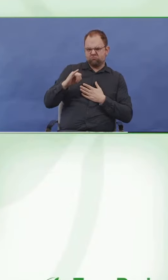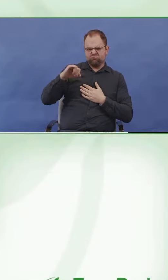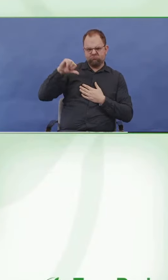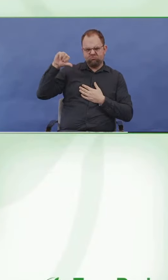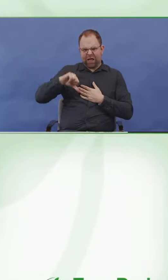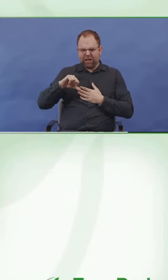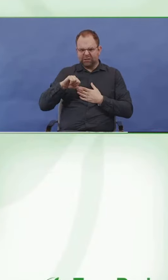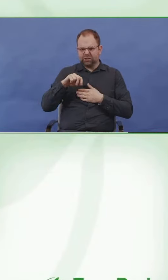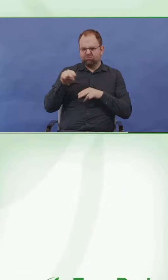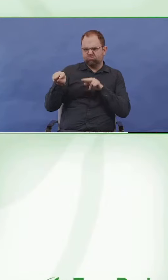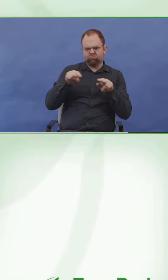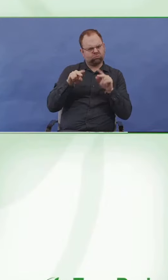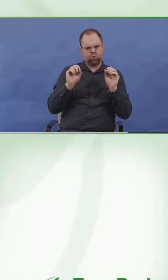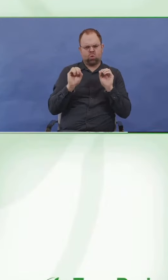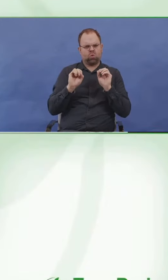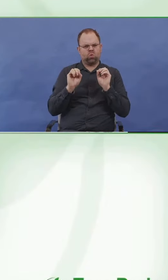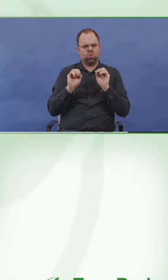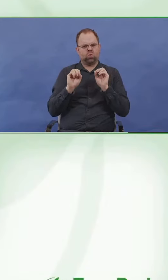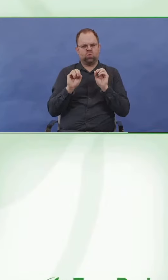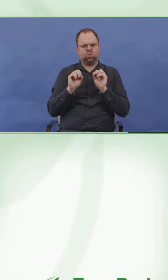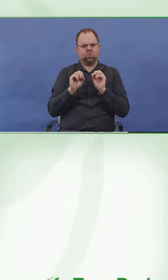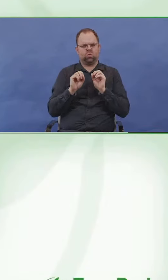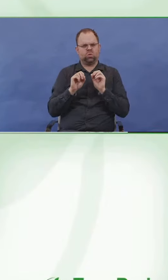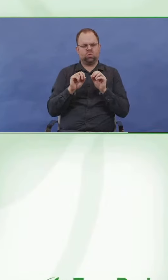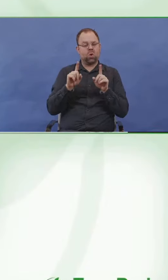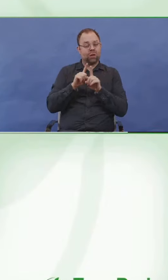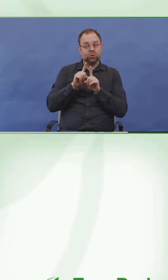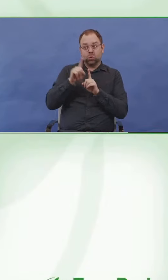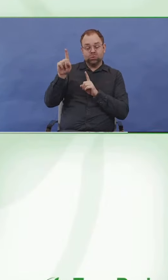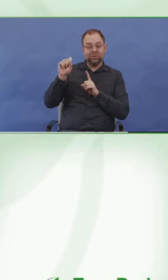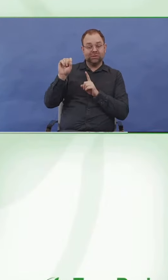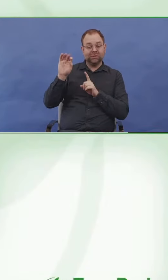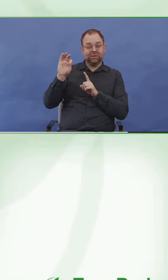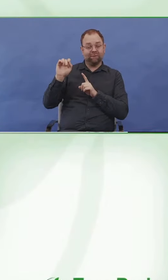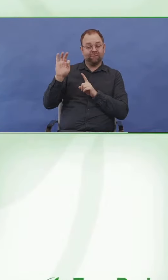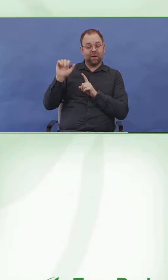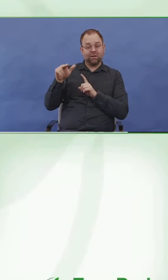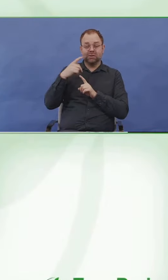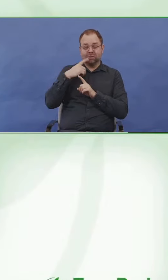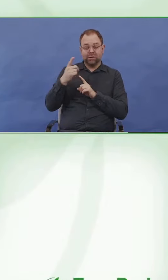That is why I am very happy that things like the Zero Project is here.